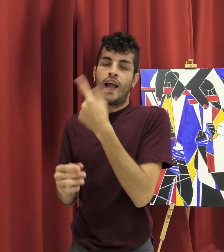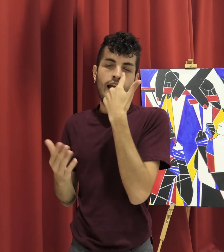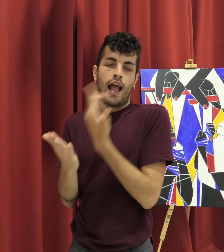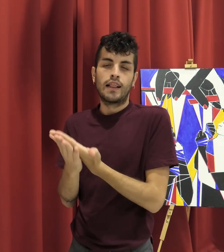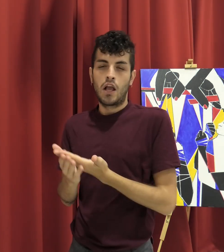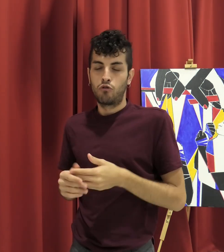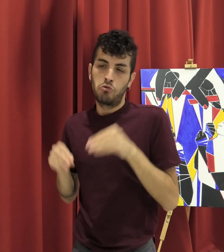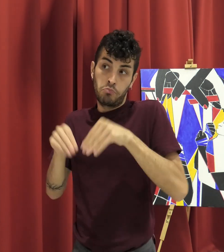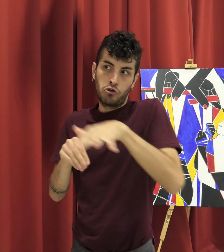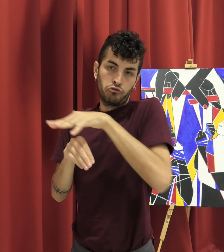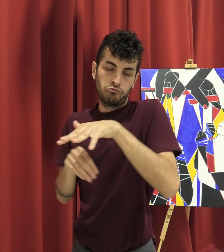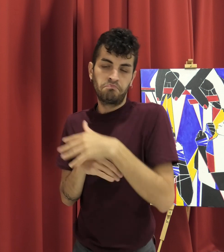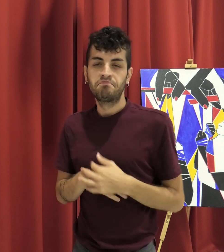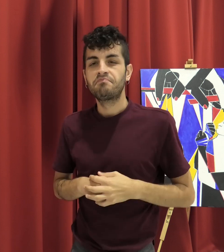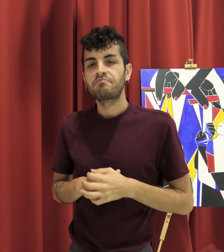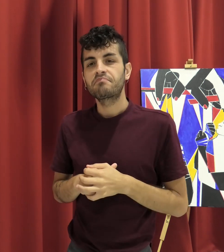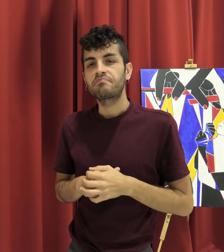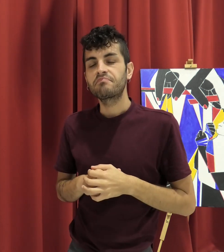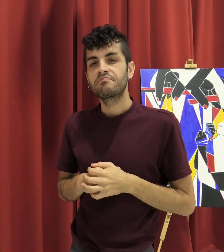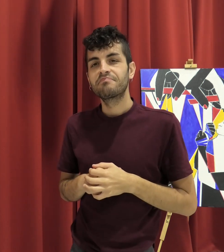So this is the best place to perform.